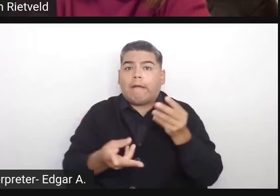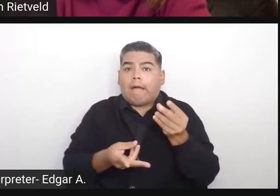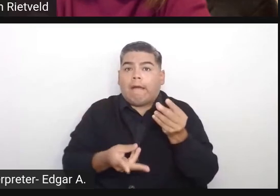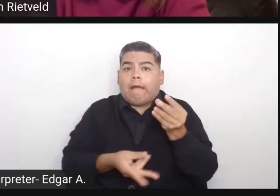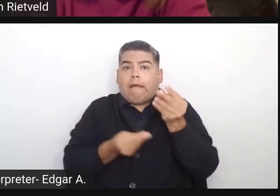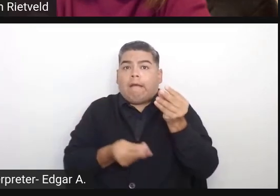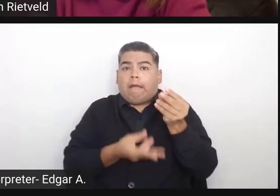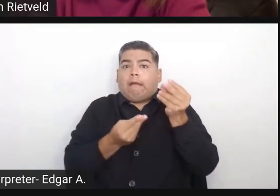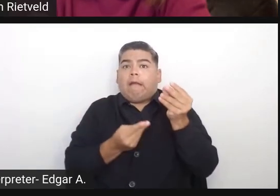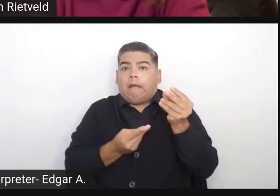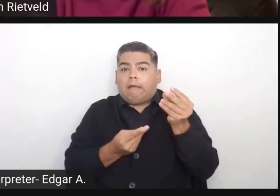Hello to the kitty.